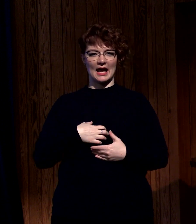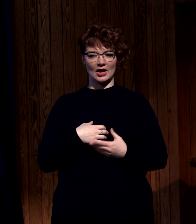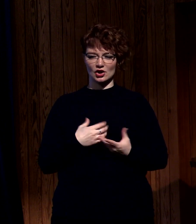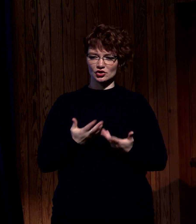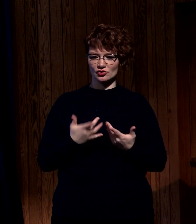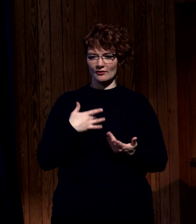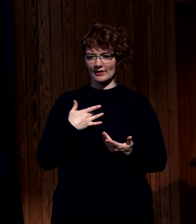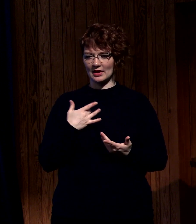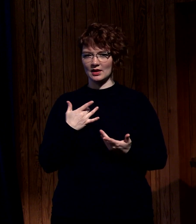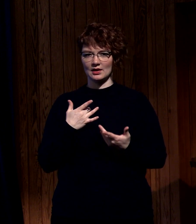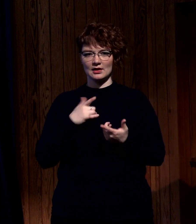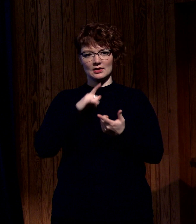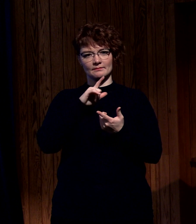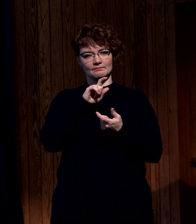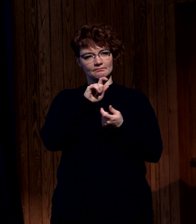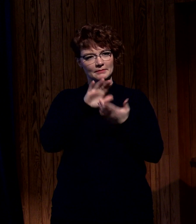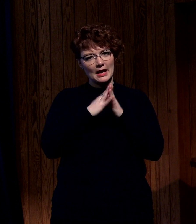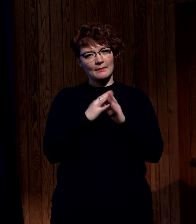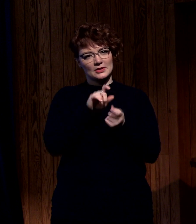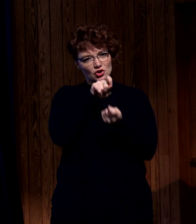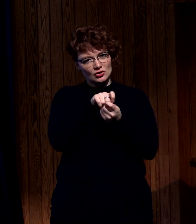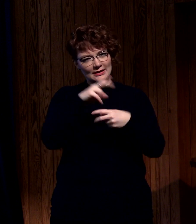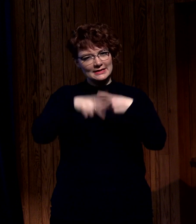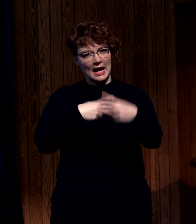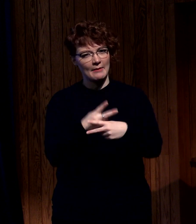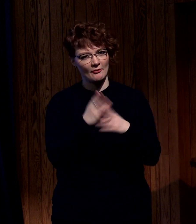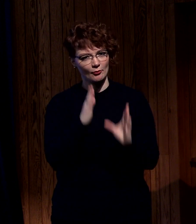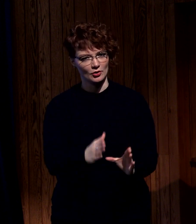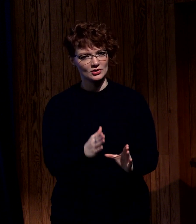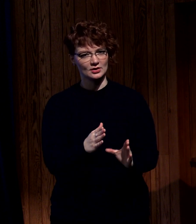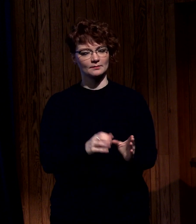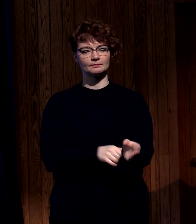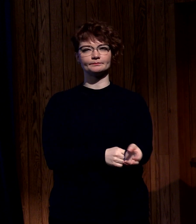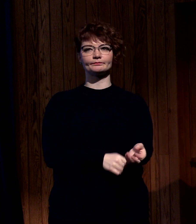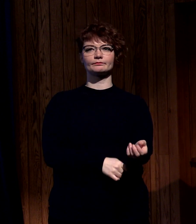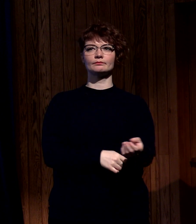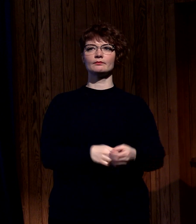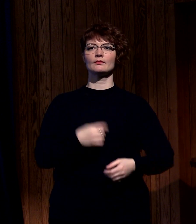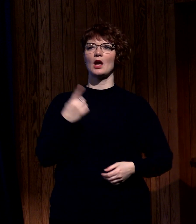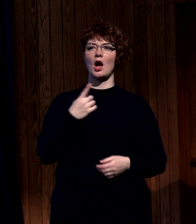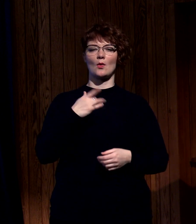certain kind of person. But there's always seems to be a gap